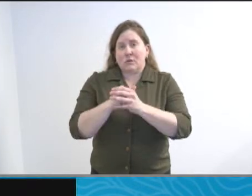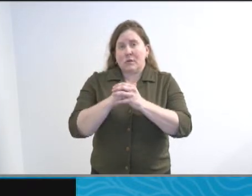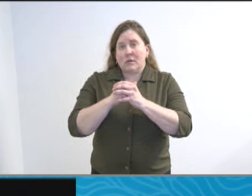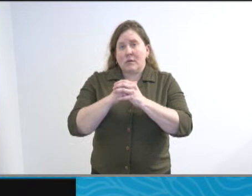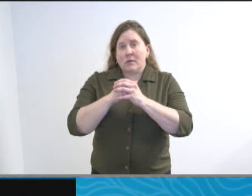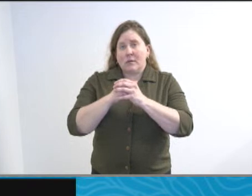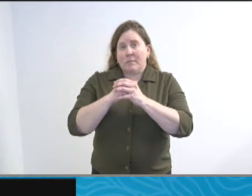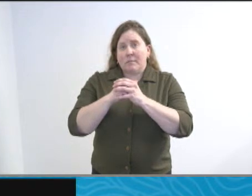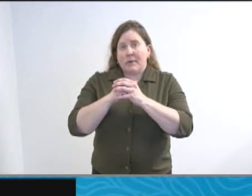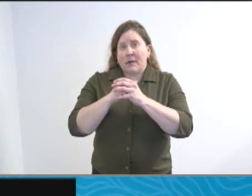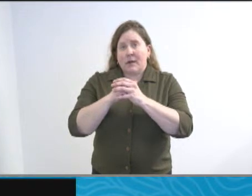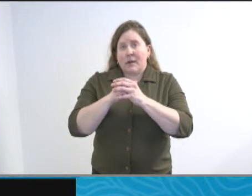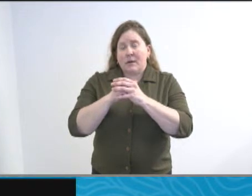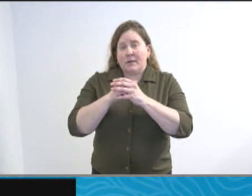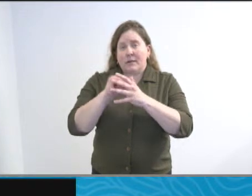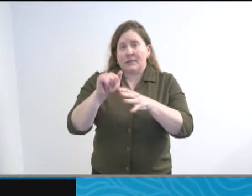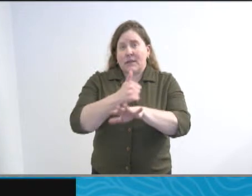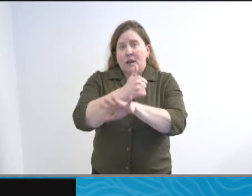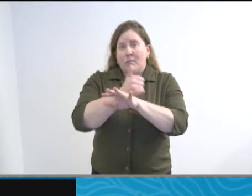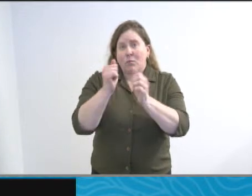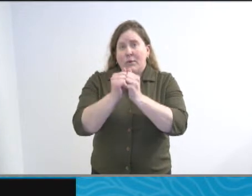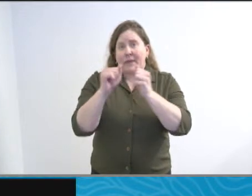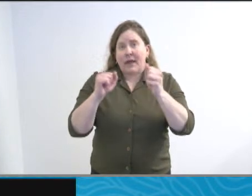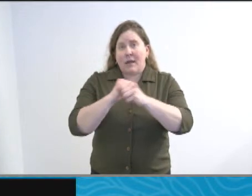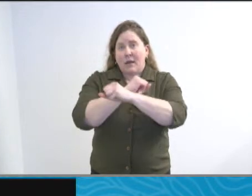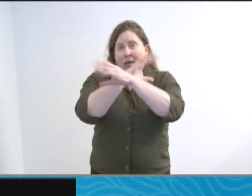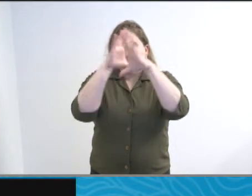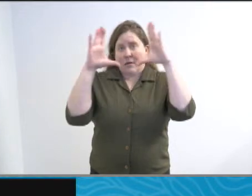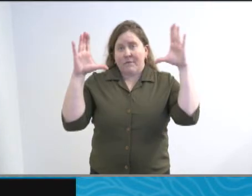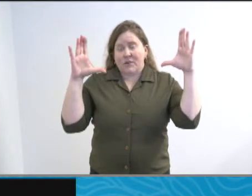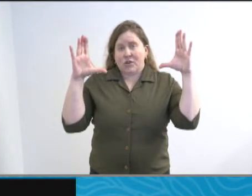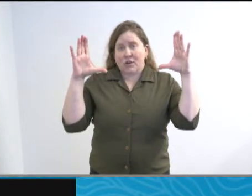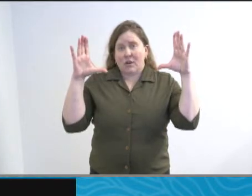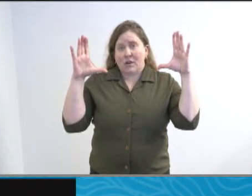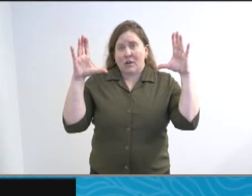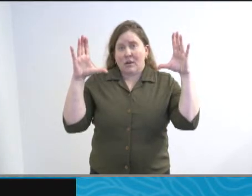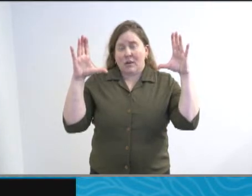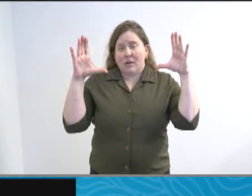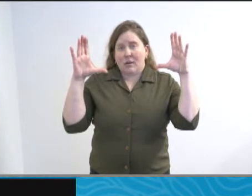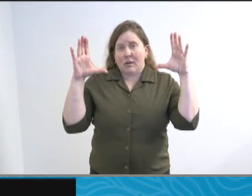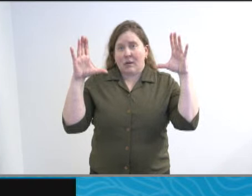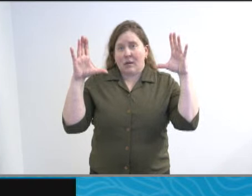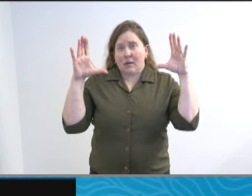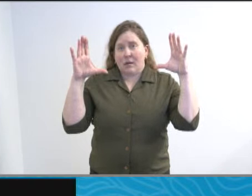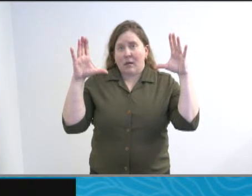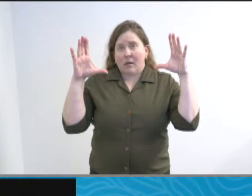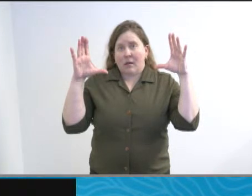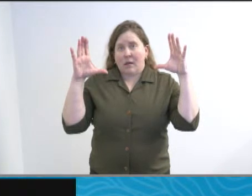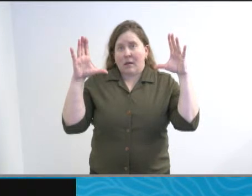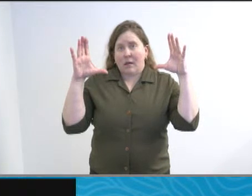and inputs and are reflected in our, within our budget. And again, for today's sake, we're kind of focusing